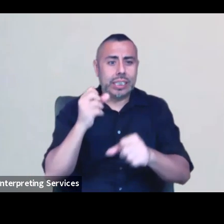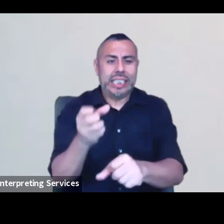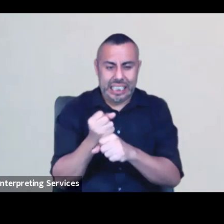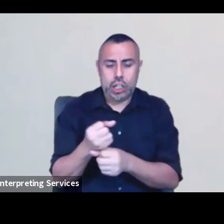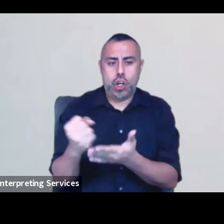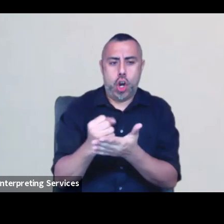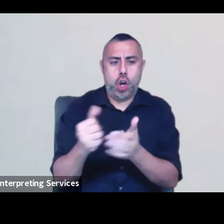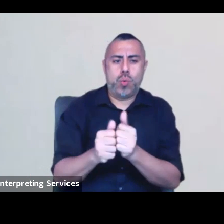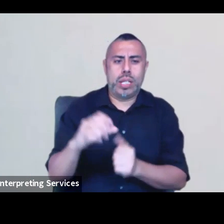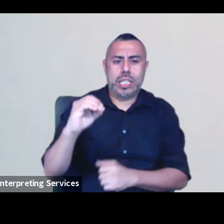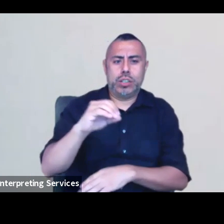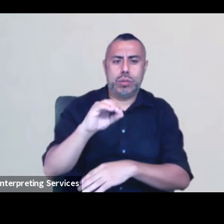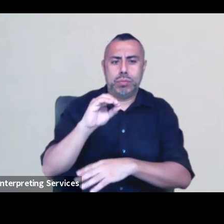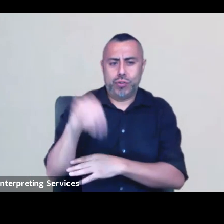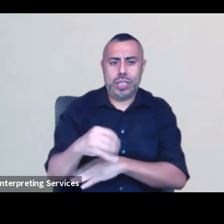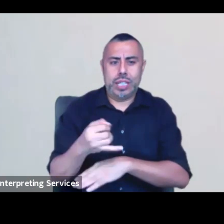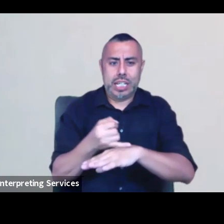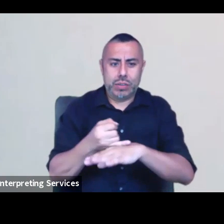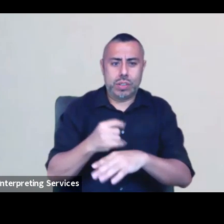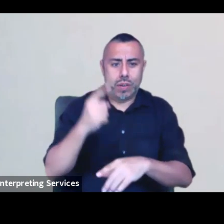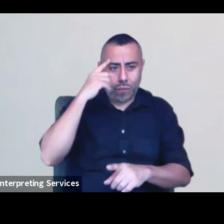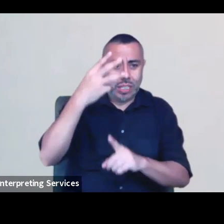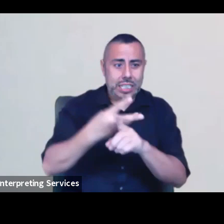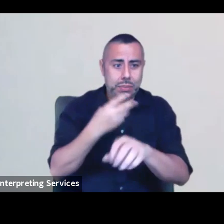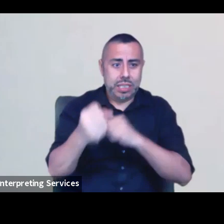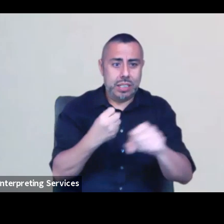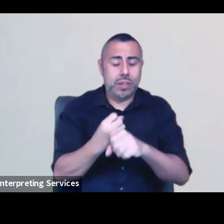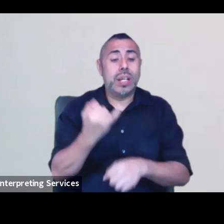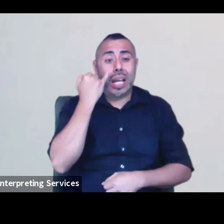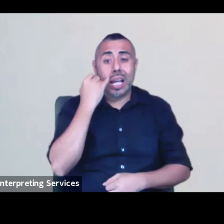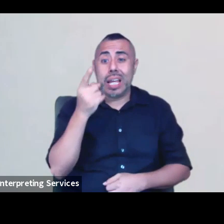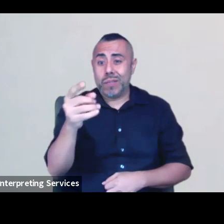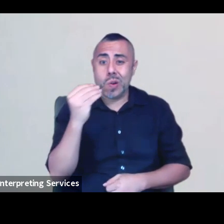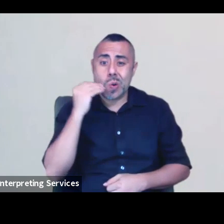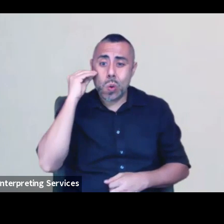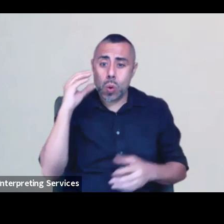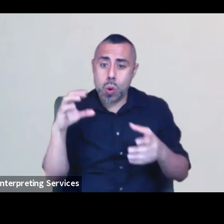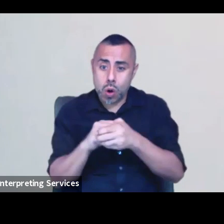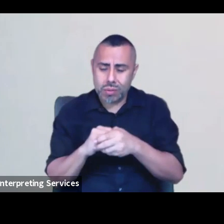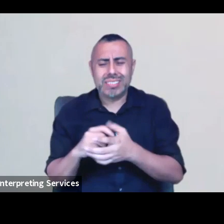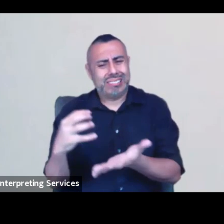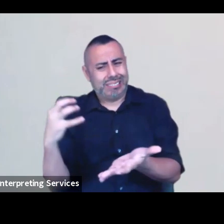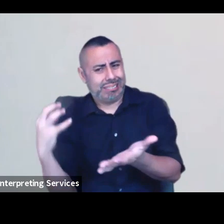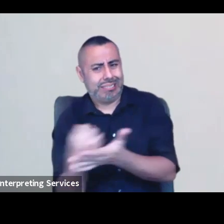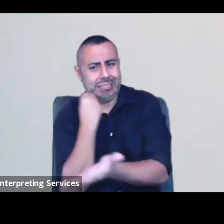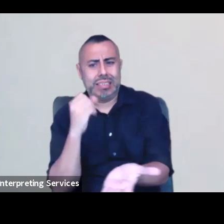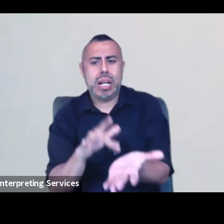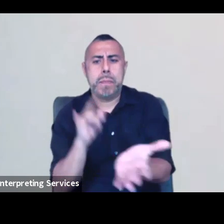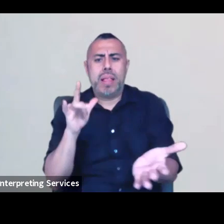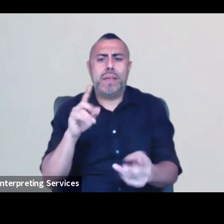take advantage of these historically low interest rates to get a home equity loan or refinance your mortgage